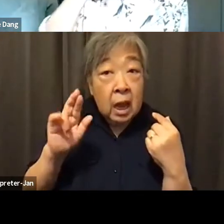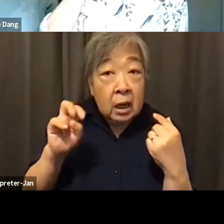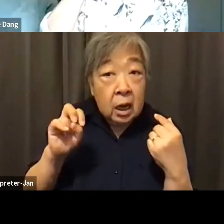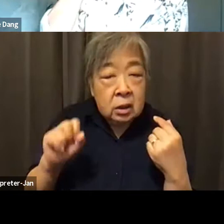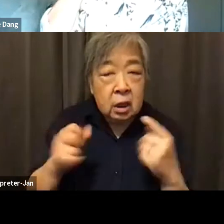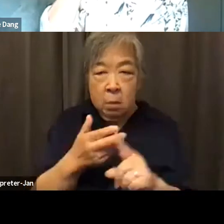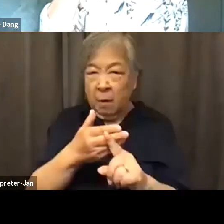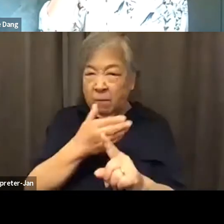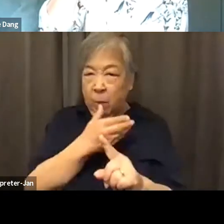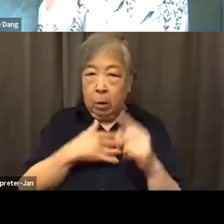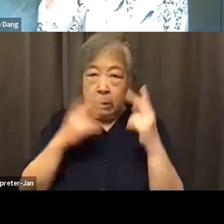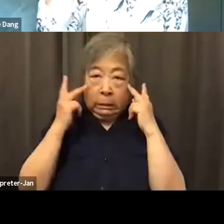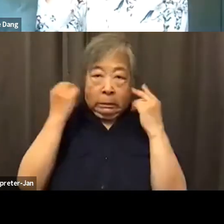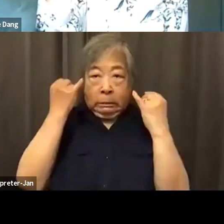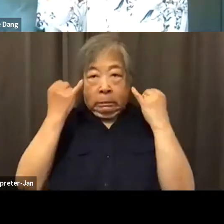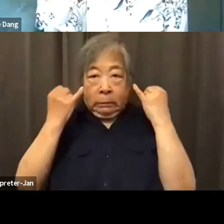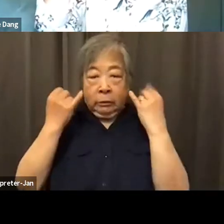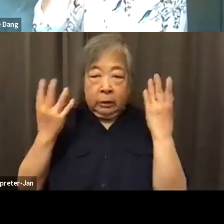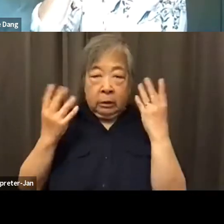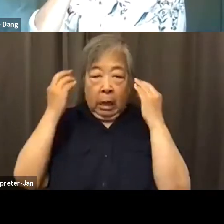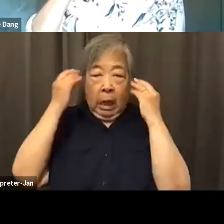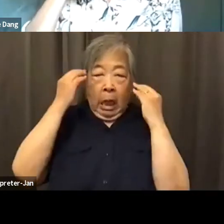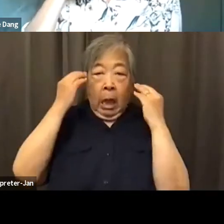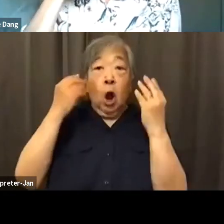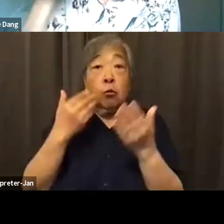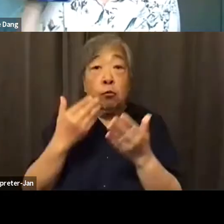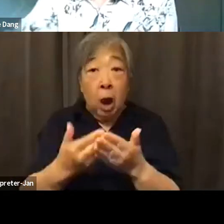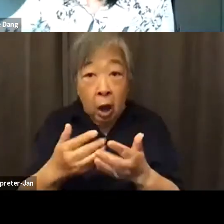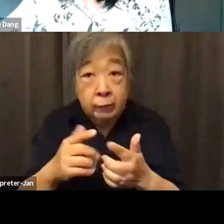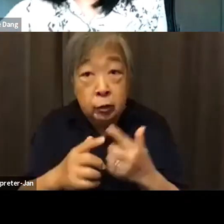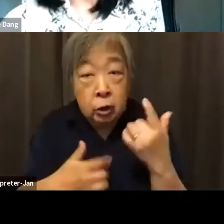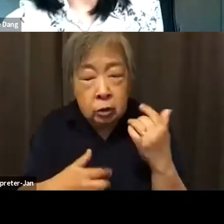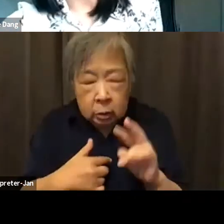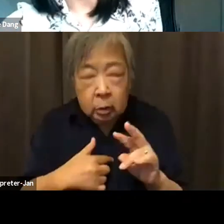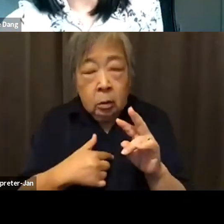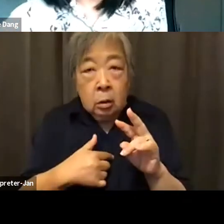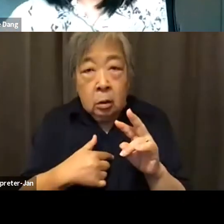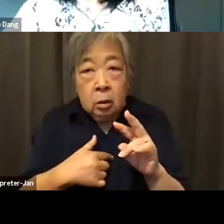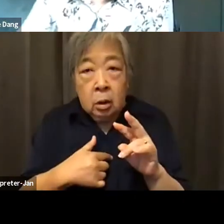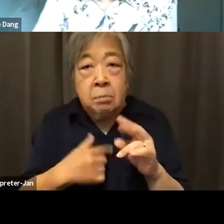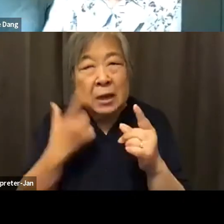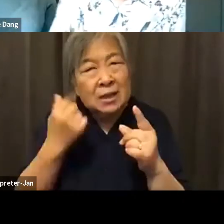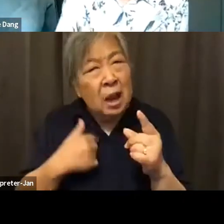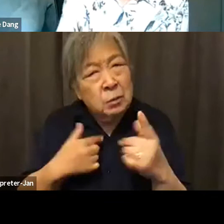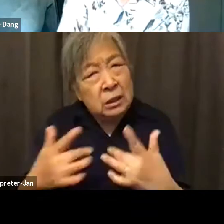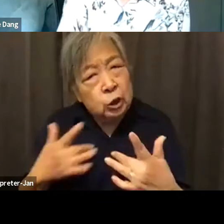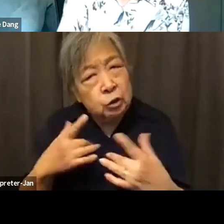here sort of came to life, because I was really concerned about traveling independently.